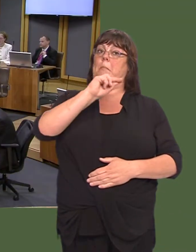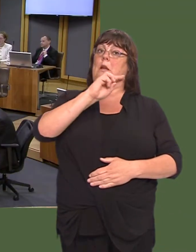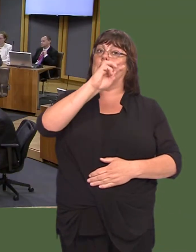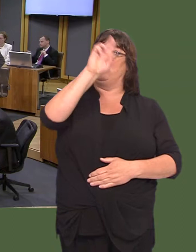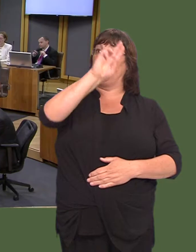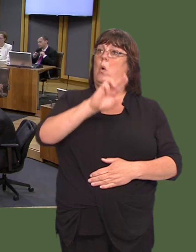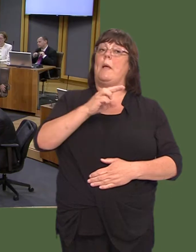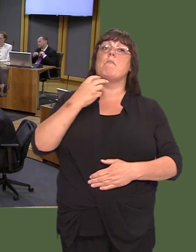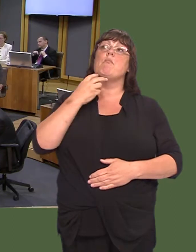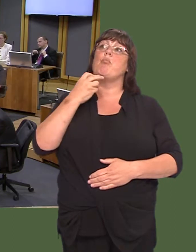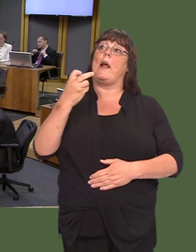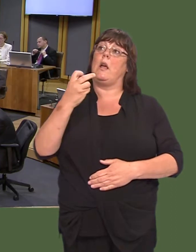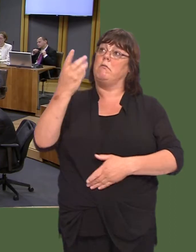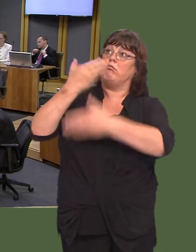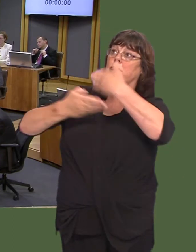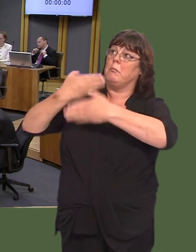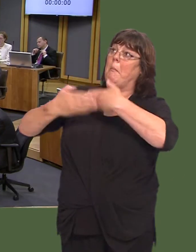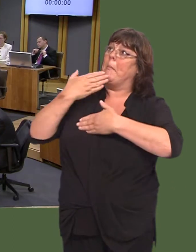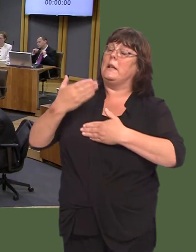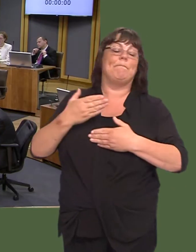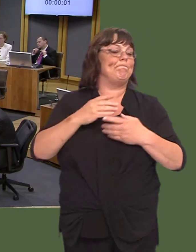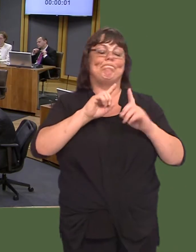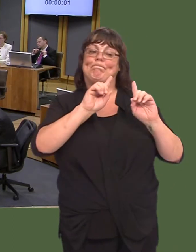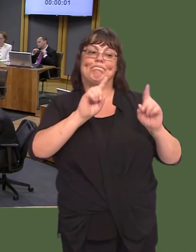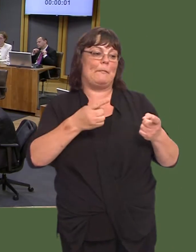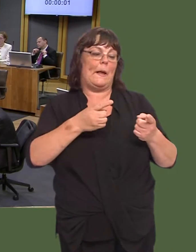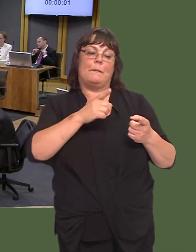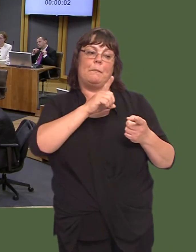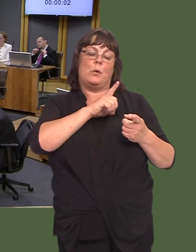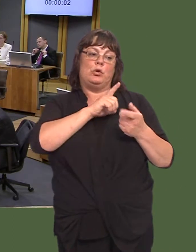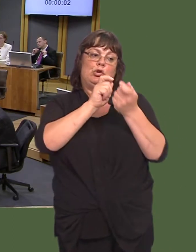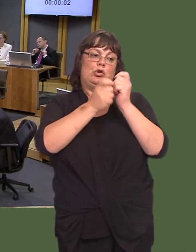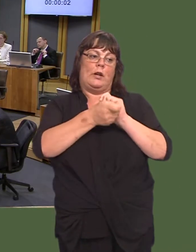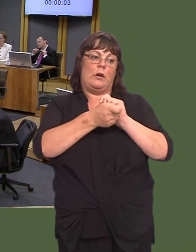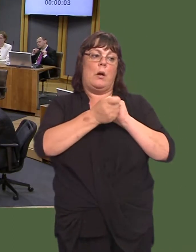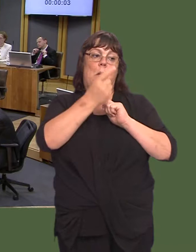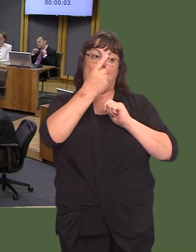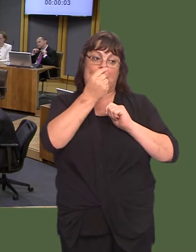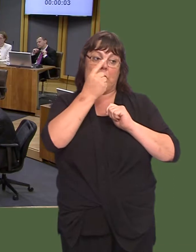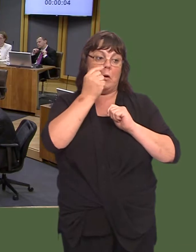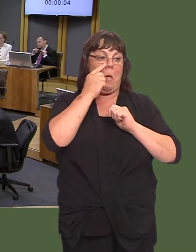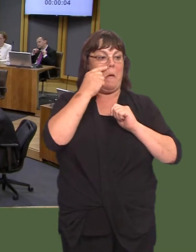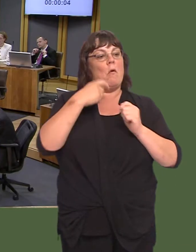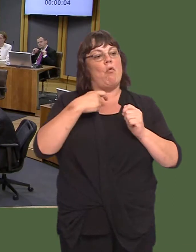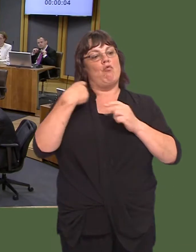OAQ(5)0608(FM) Carwyn Jones: Unfortunately, I canít comment further on those proposals for change because of course there is a potential role for the